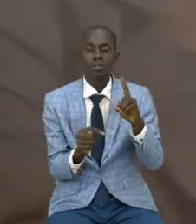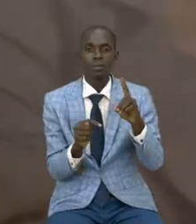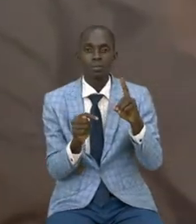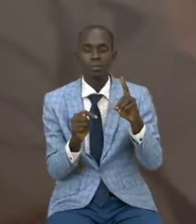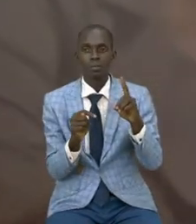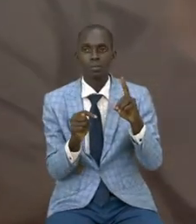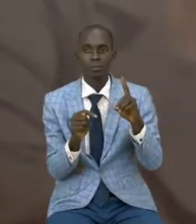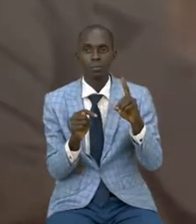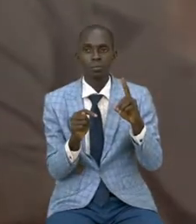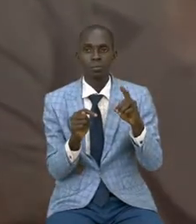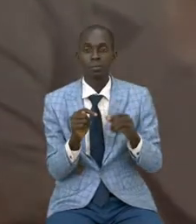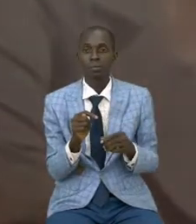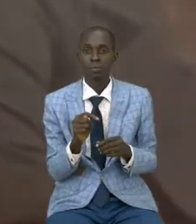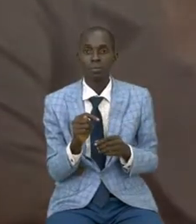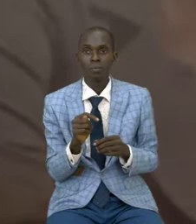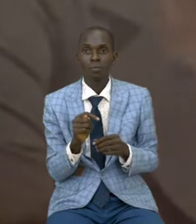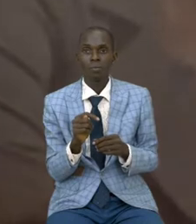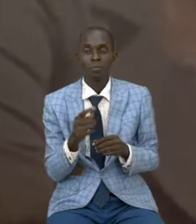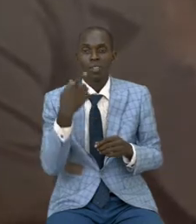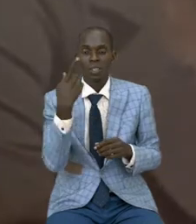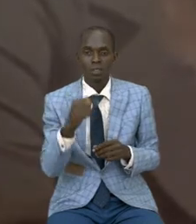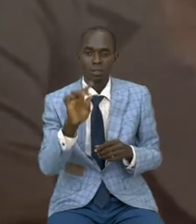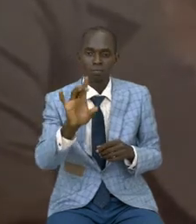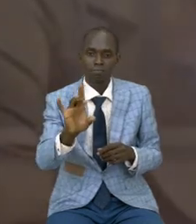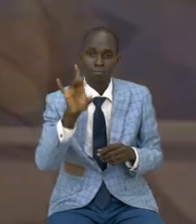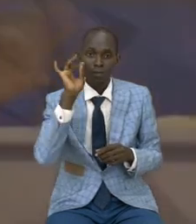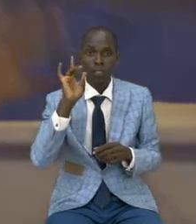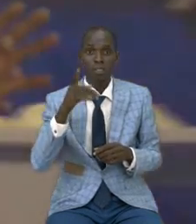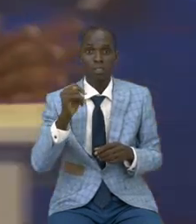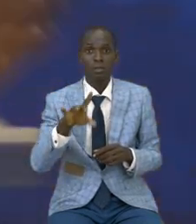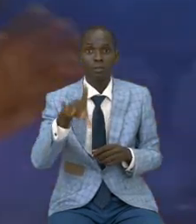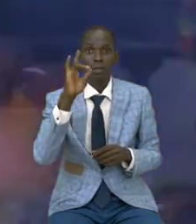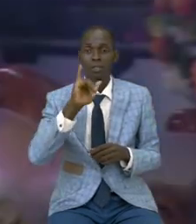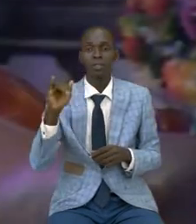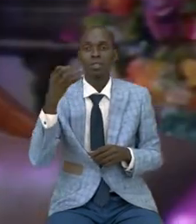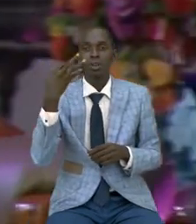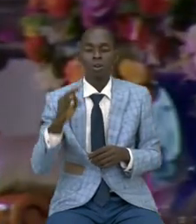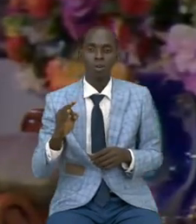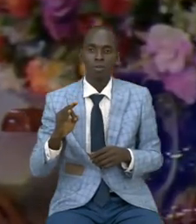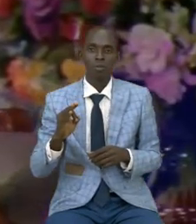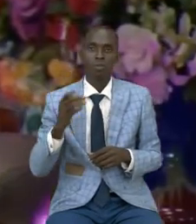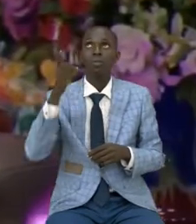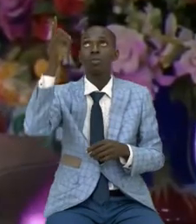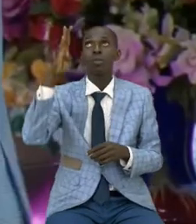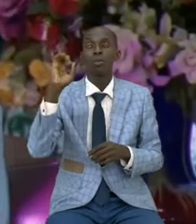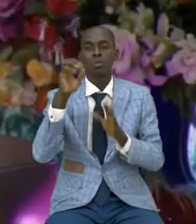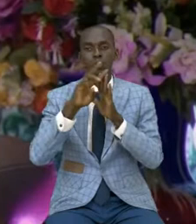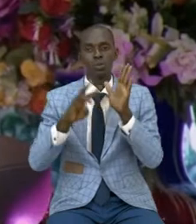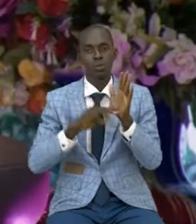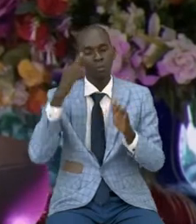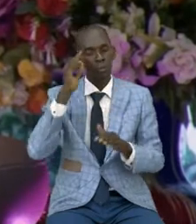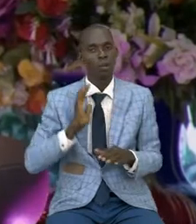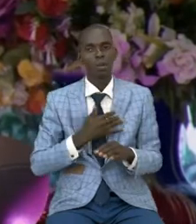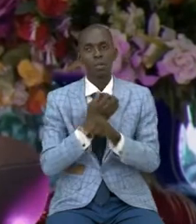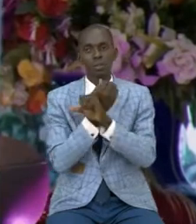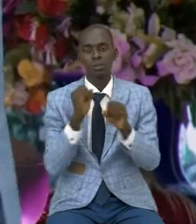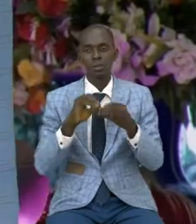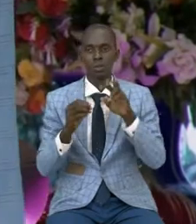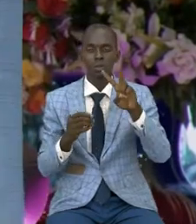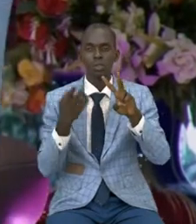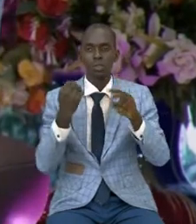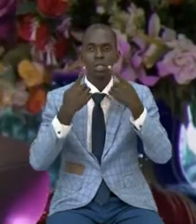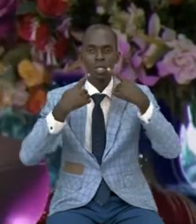our salvation the discovery of god's will for our salvation number two the declaration of god's will